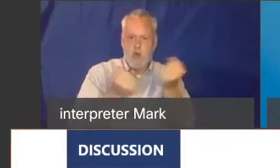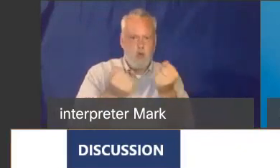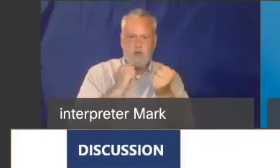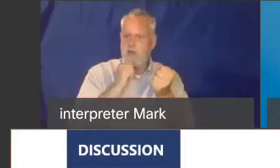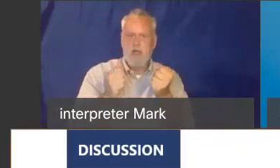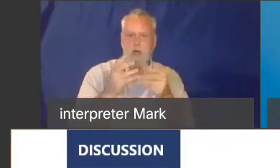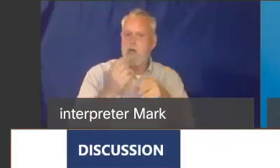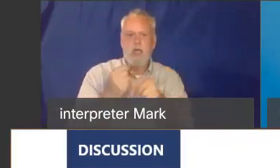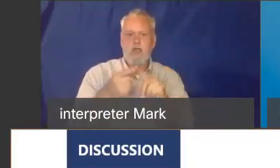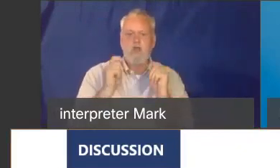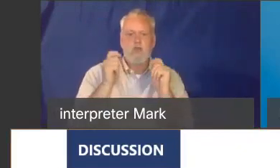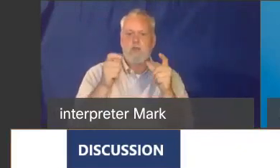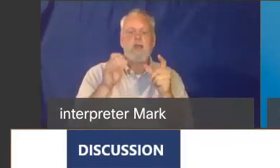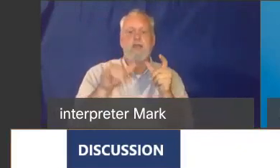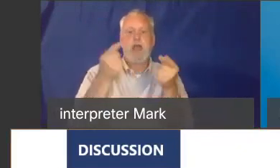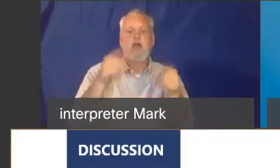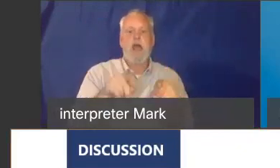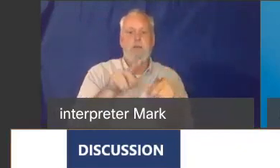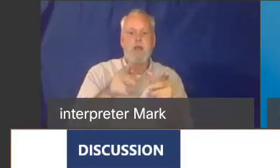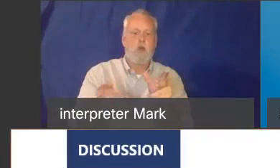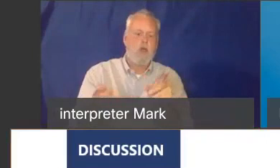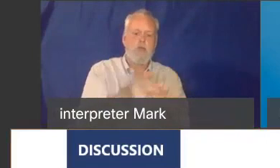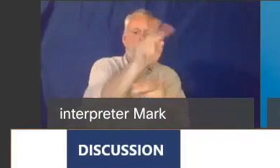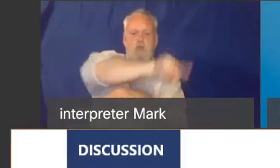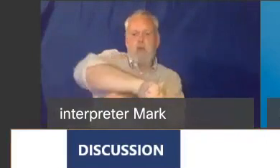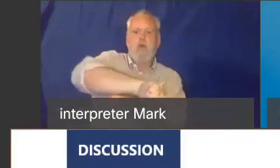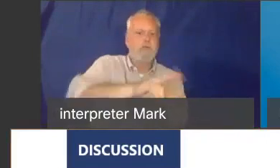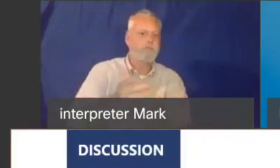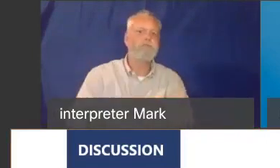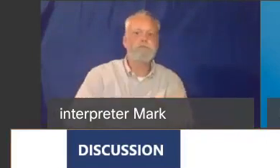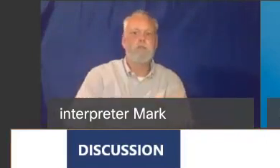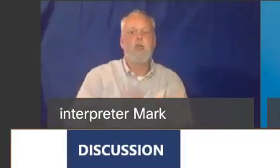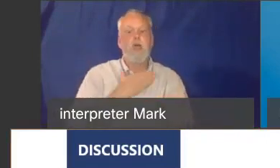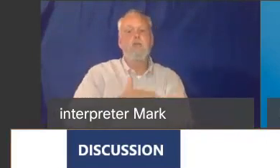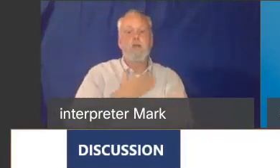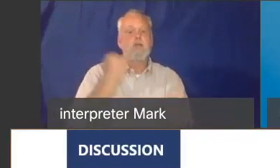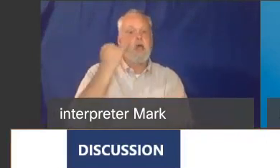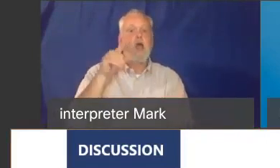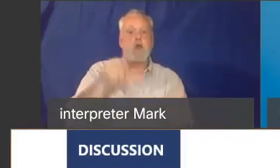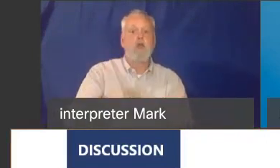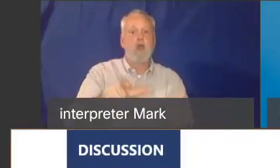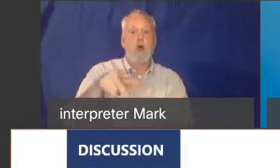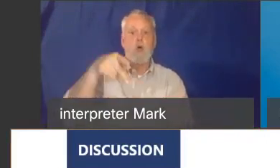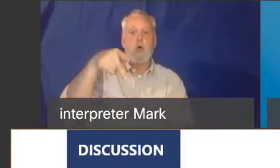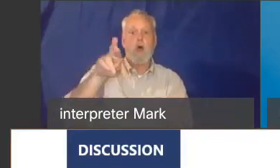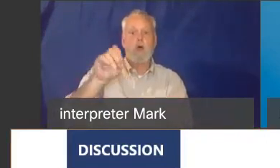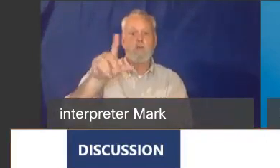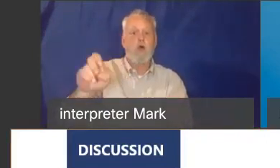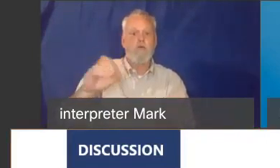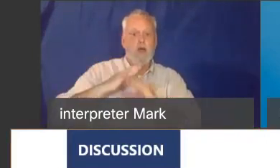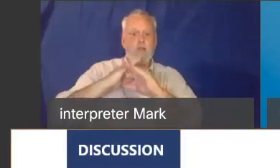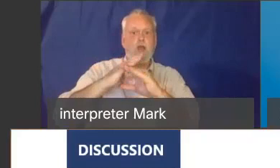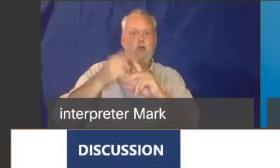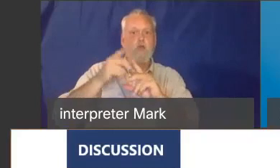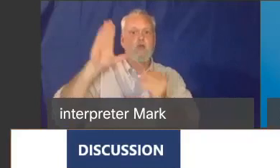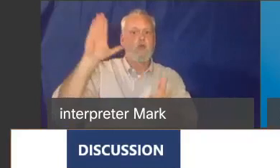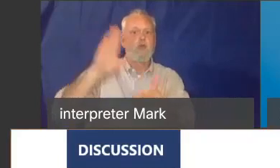That that could result in flipping when they hit the barrier. So I appreciate the idea of using a low profile, um, barrier to reduce visual, uh, impact.